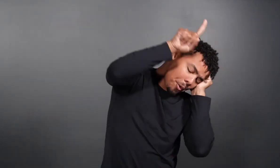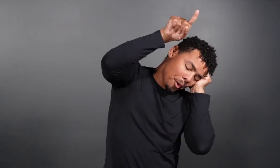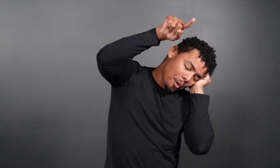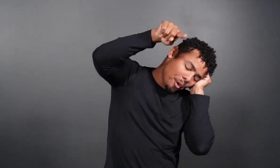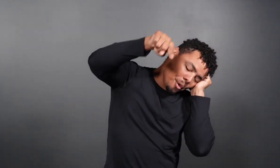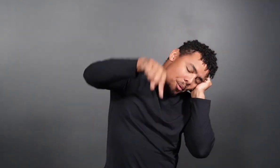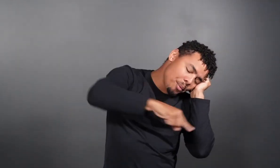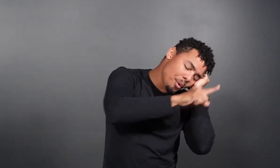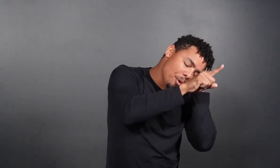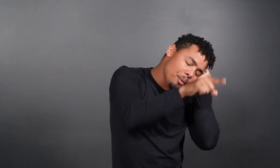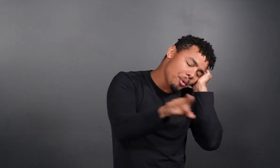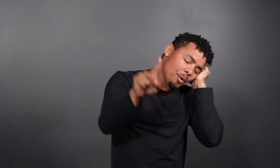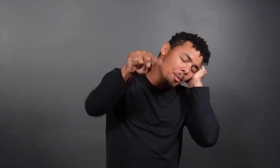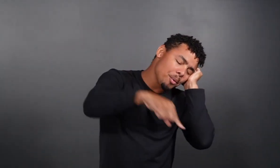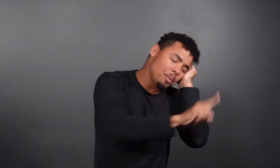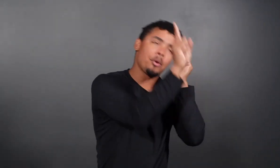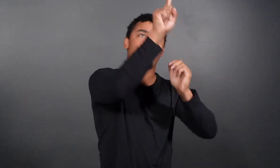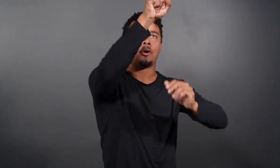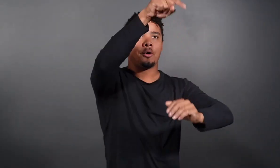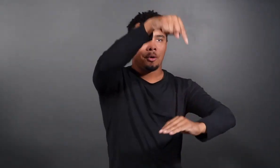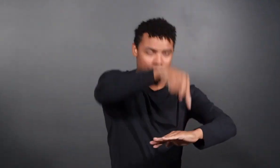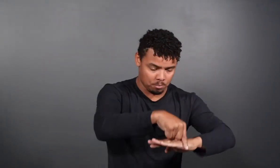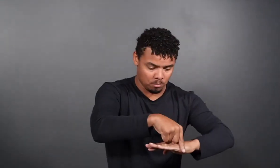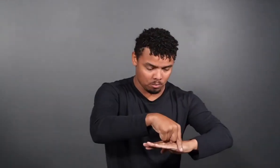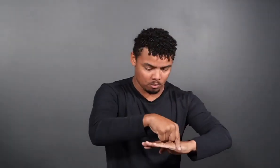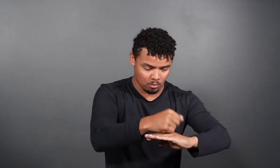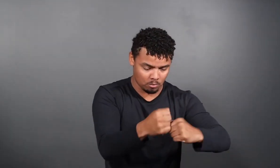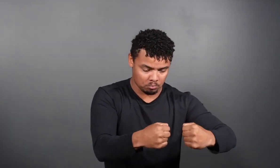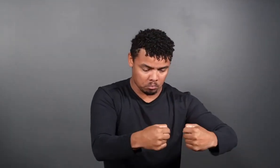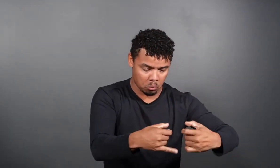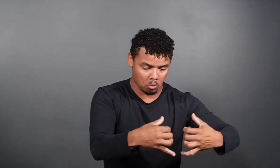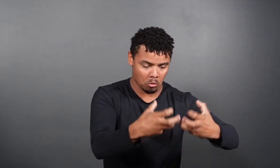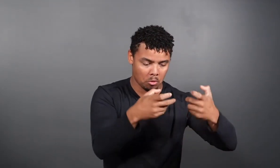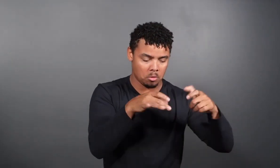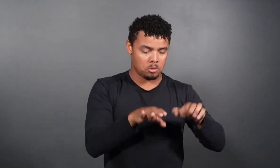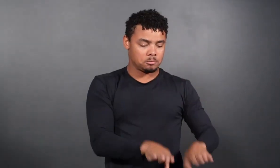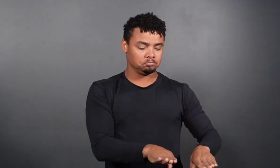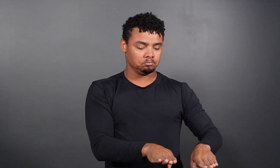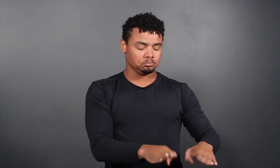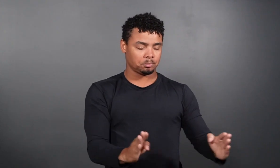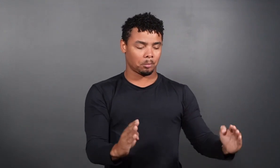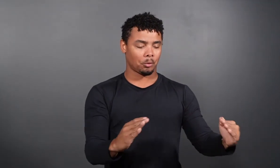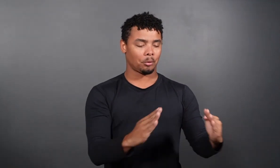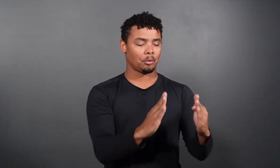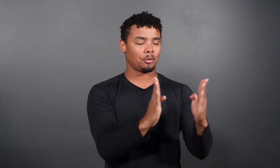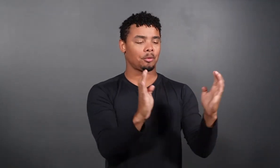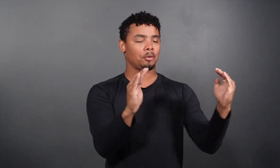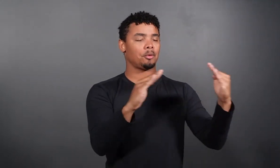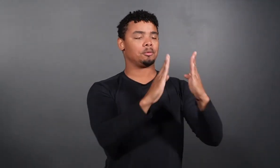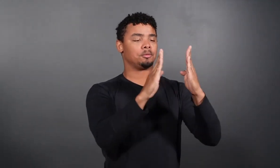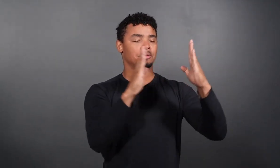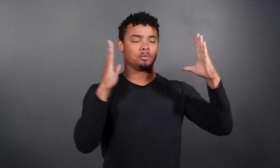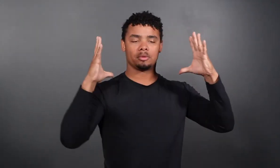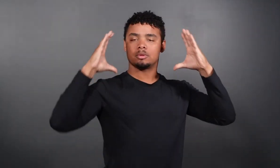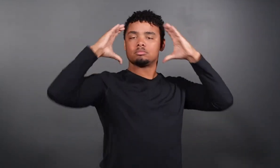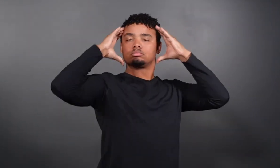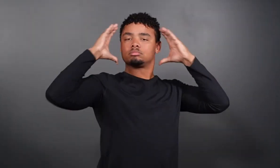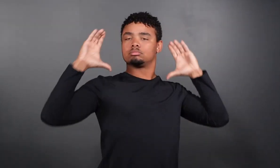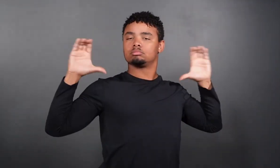it goes along hither and yon bippity boop it lands takes shape two feet swooping dress a round regal head